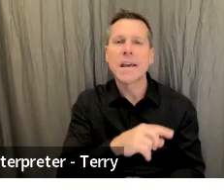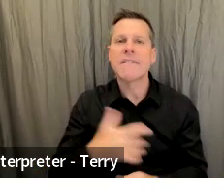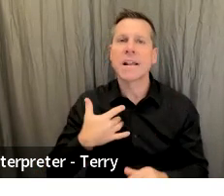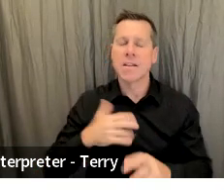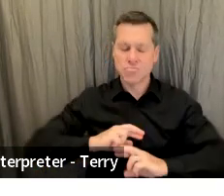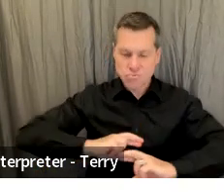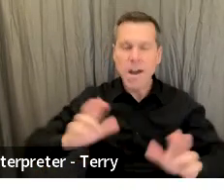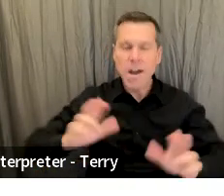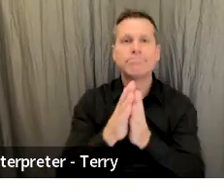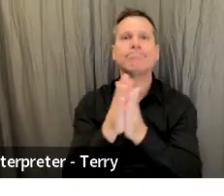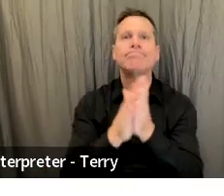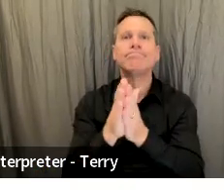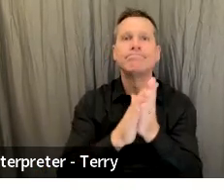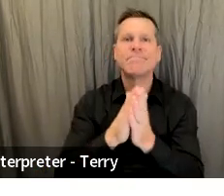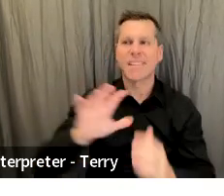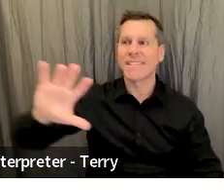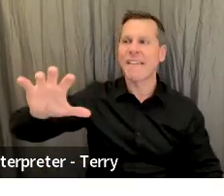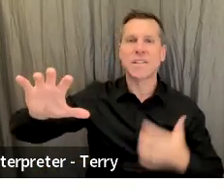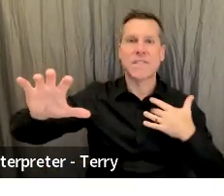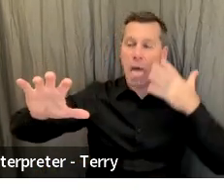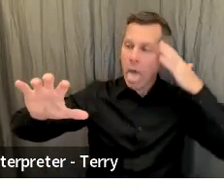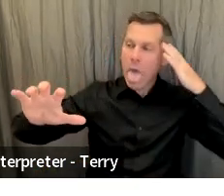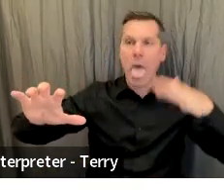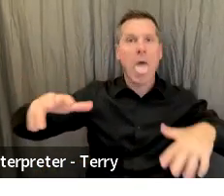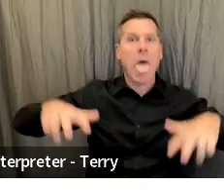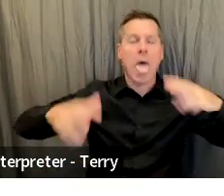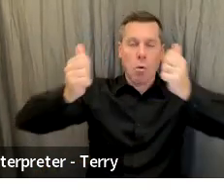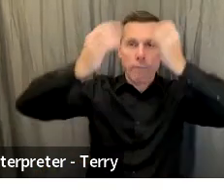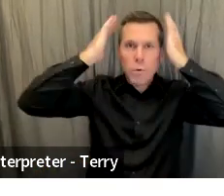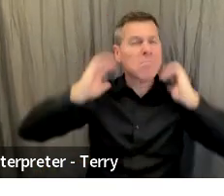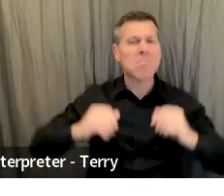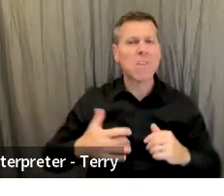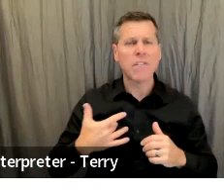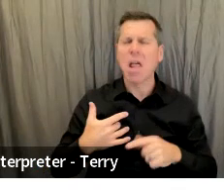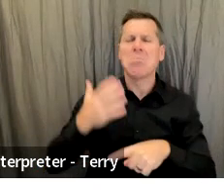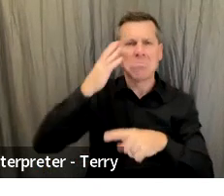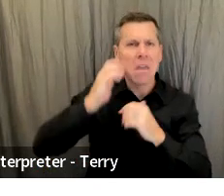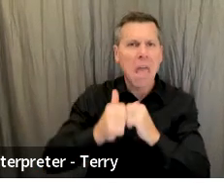to canvas as a learning management system. And again, we're thinking about students